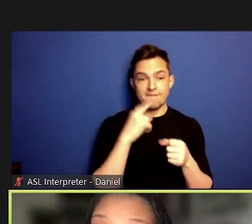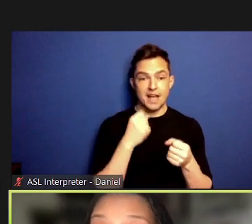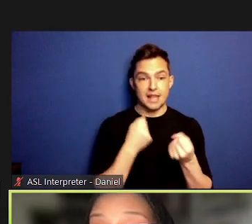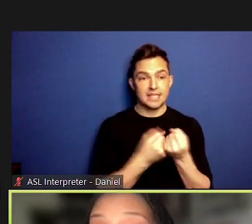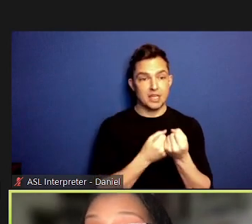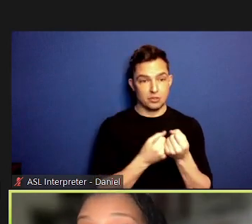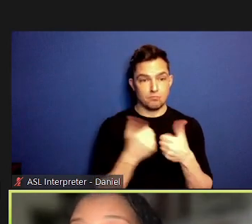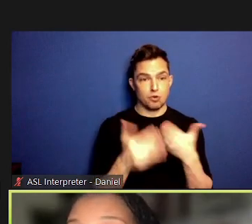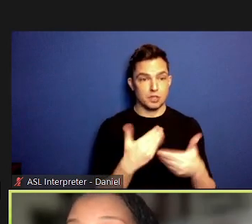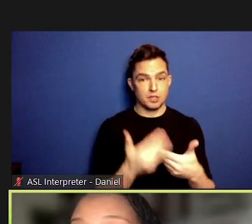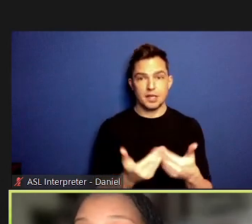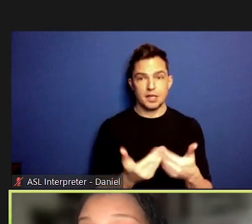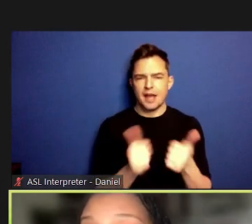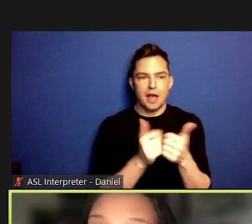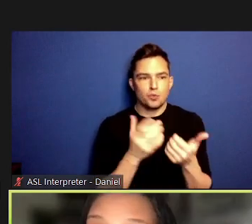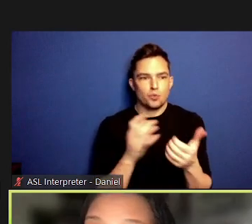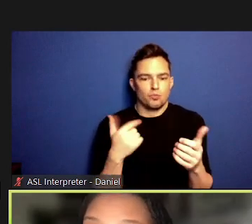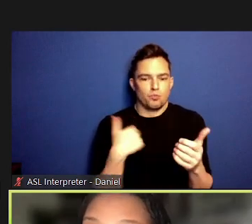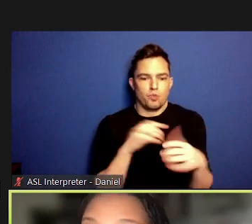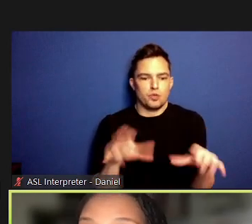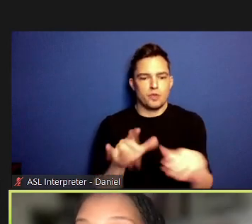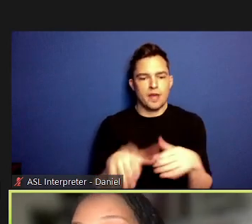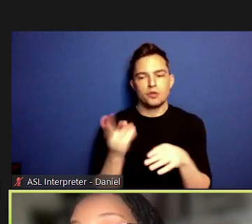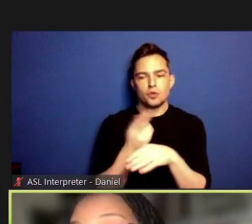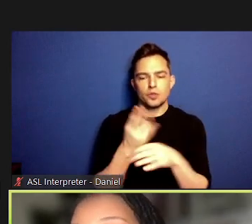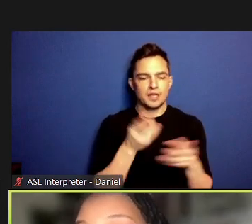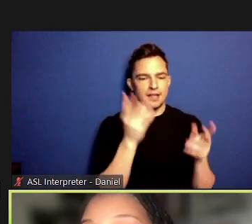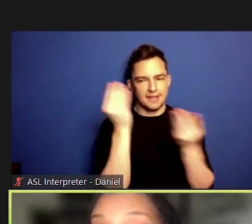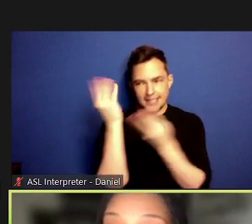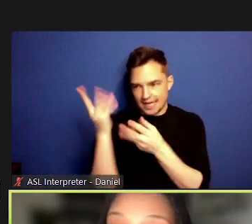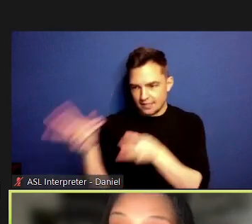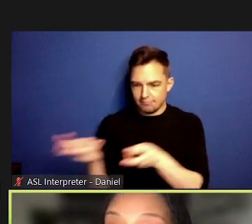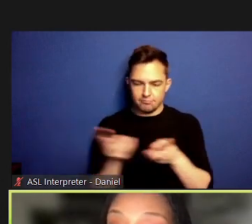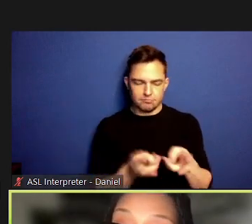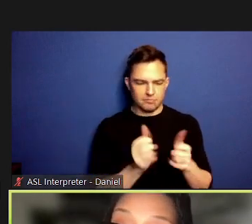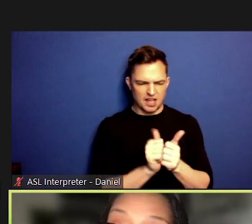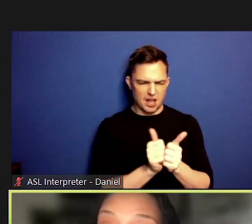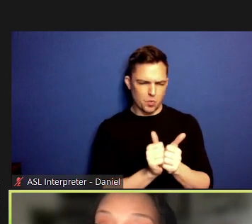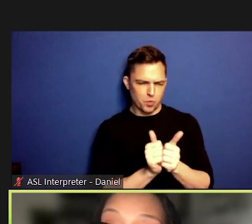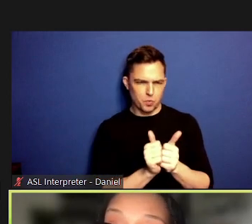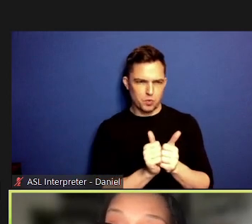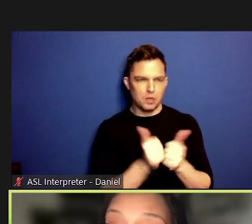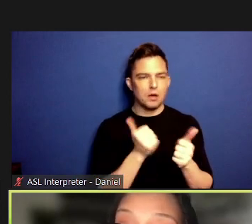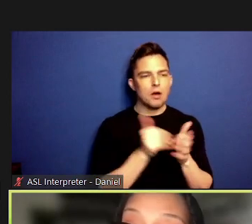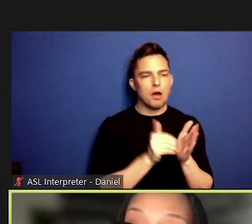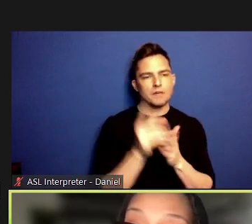how do we do it using data? You know, I often think, you know, I'm in this I'm stuck between